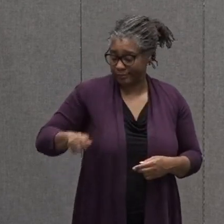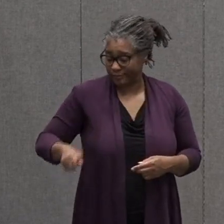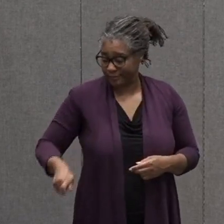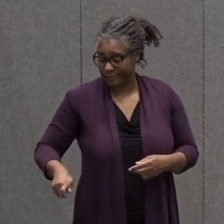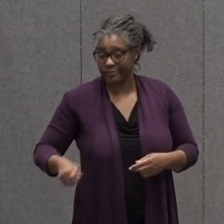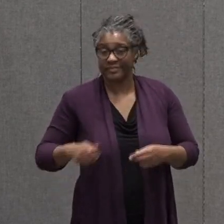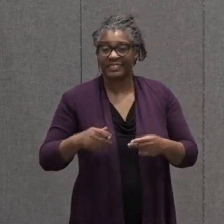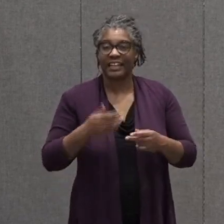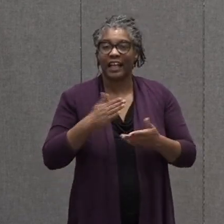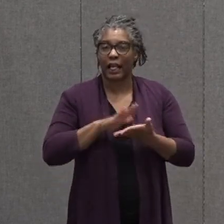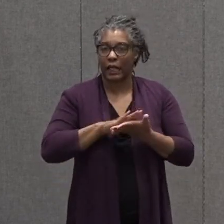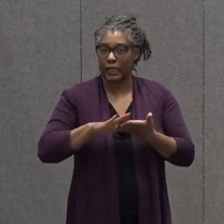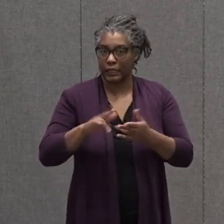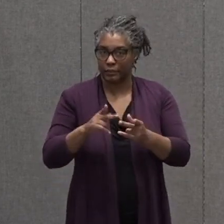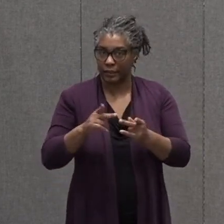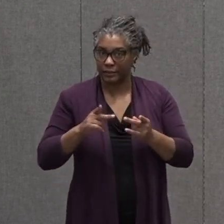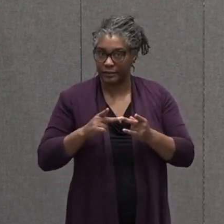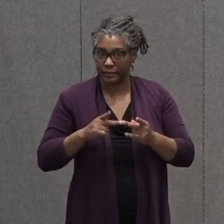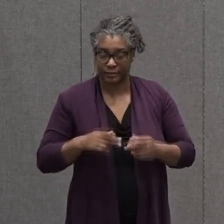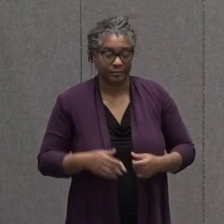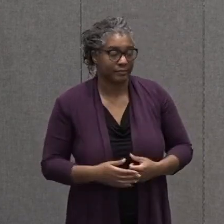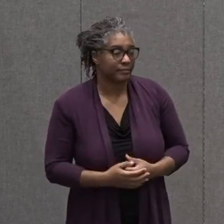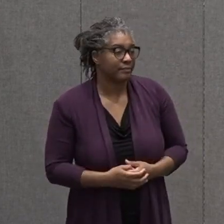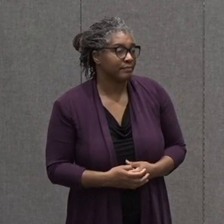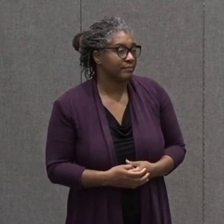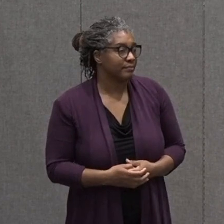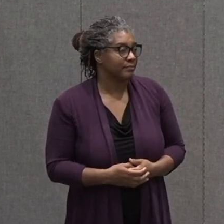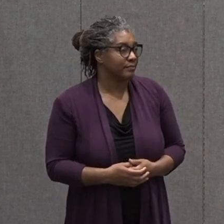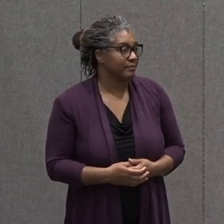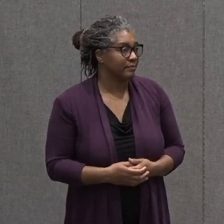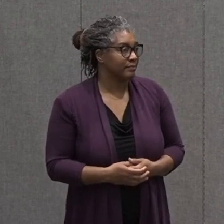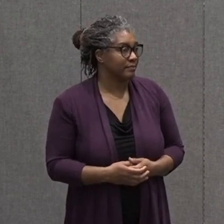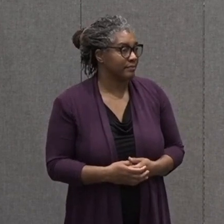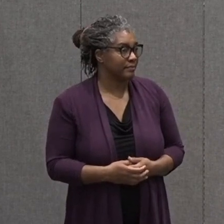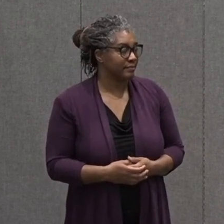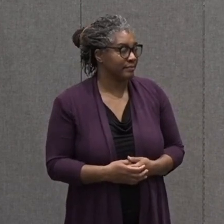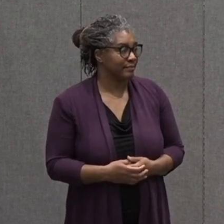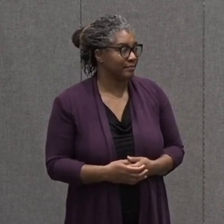Now I'm ready to spread the peanut butter and the honey onto my tortilla.